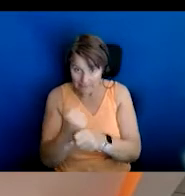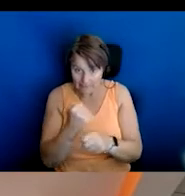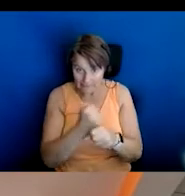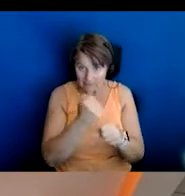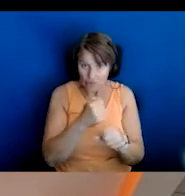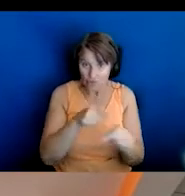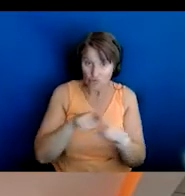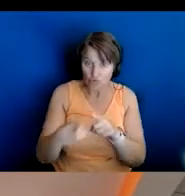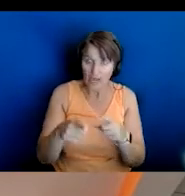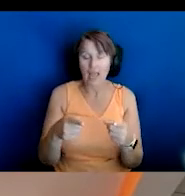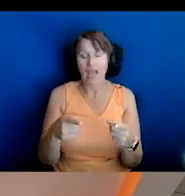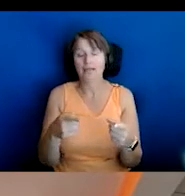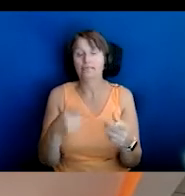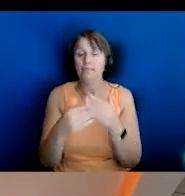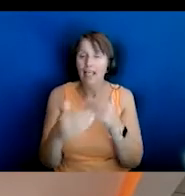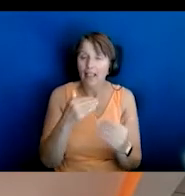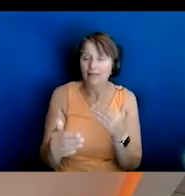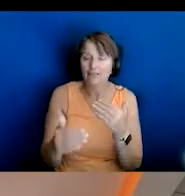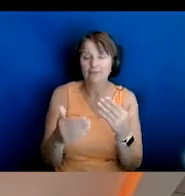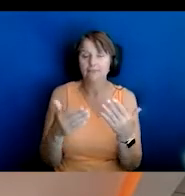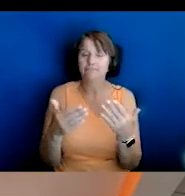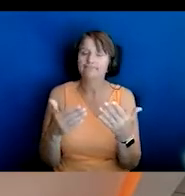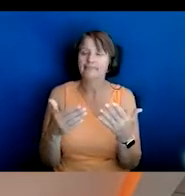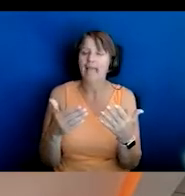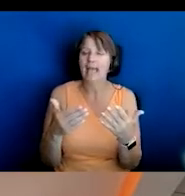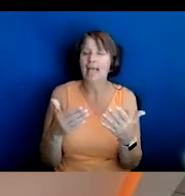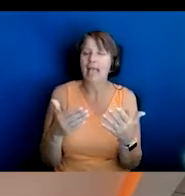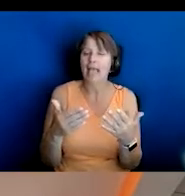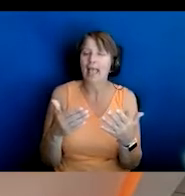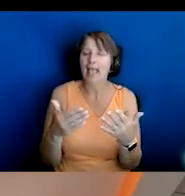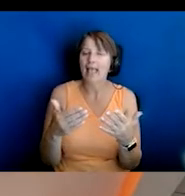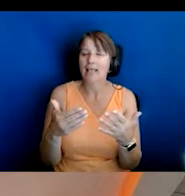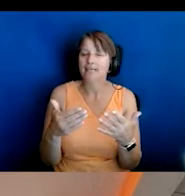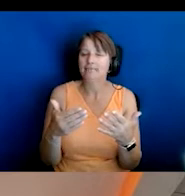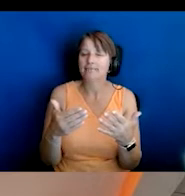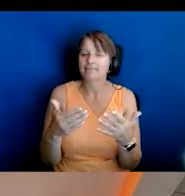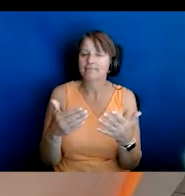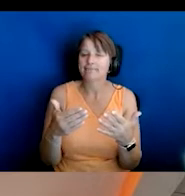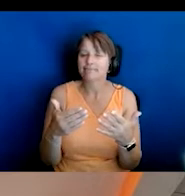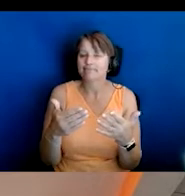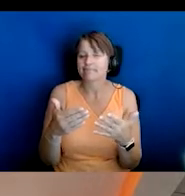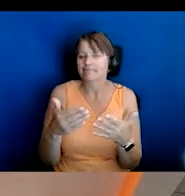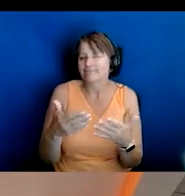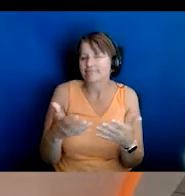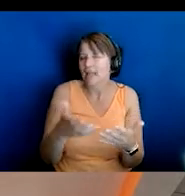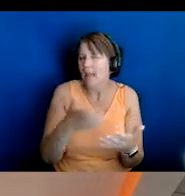that was in the form of this rescue boat, thinking about the fact that this project is